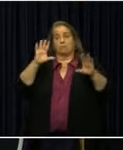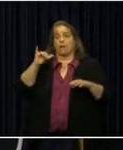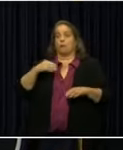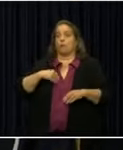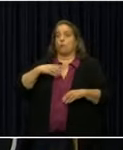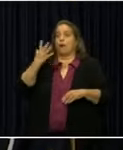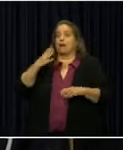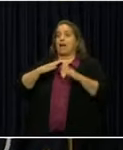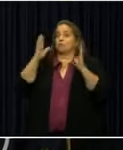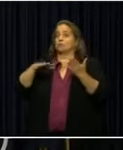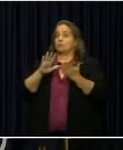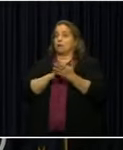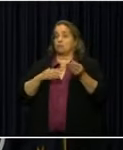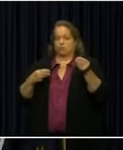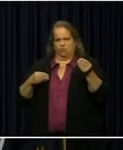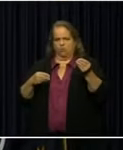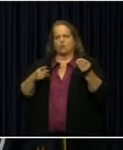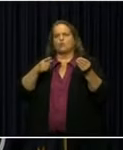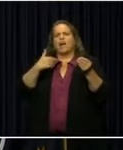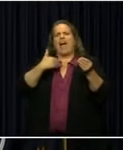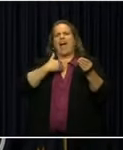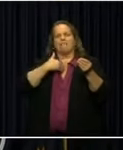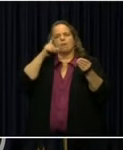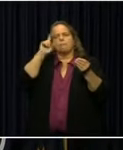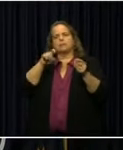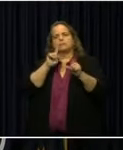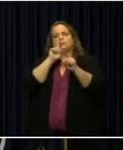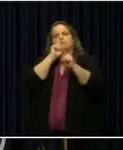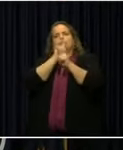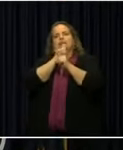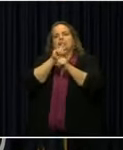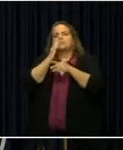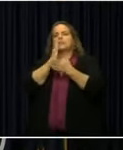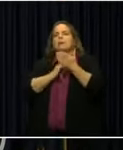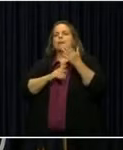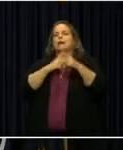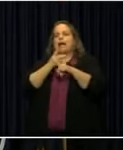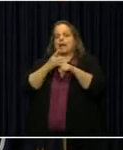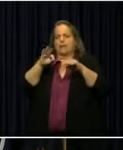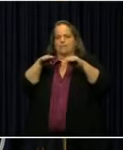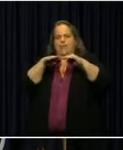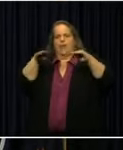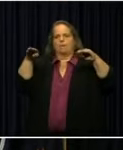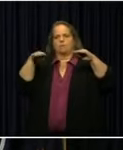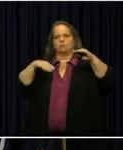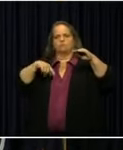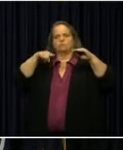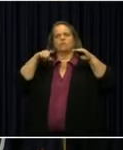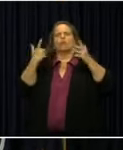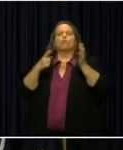ARE TRULY GOING DOWN, LESS CASES DAY AFTER DAY AND AN ACTUAL